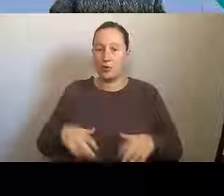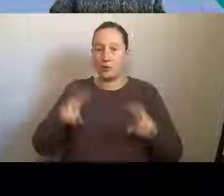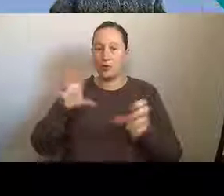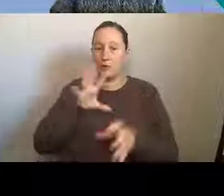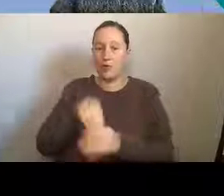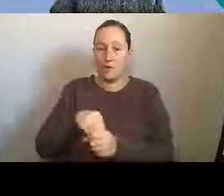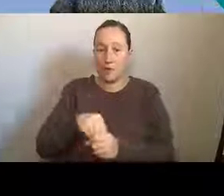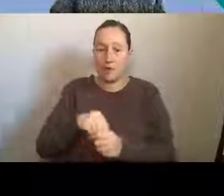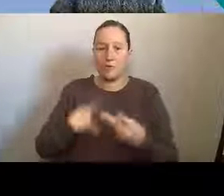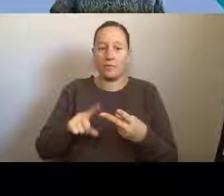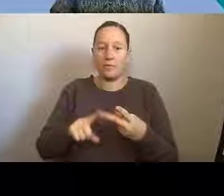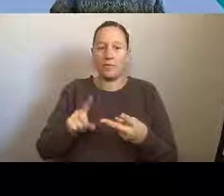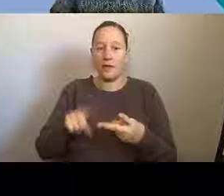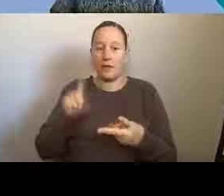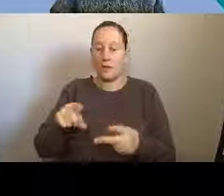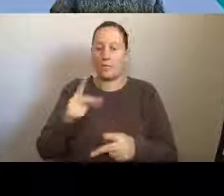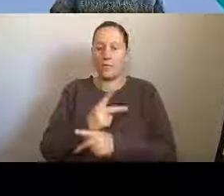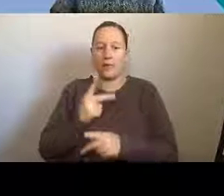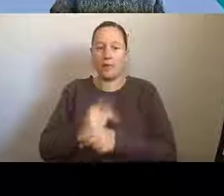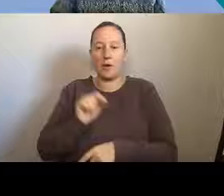and then you have to make a decision about exemption.